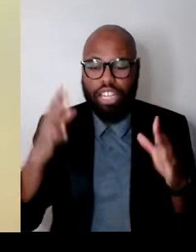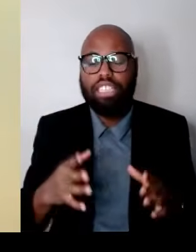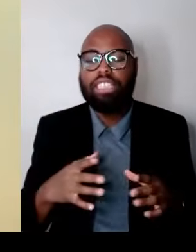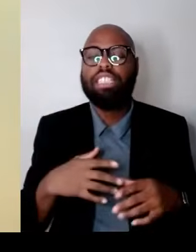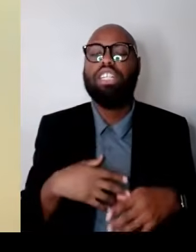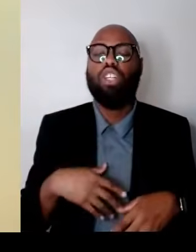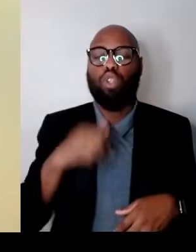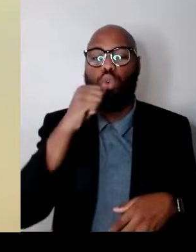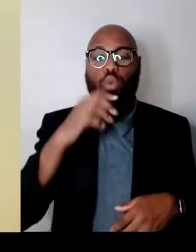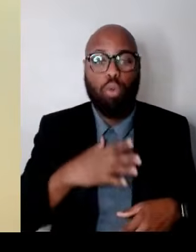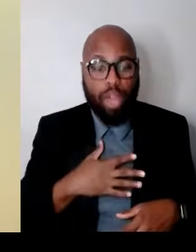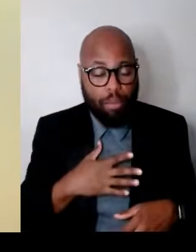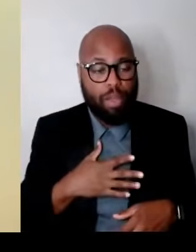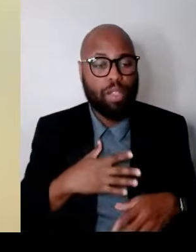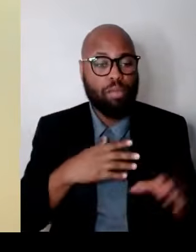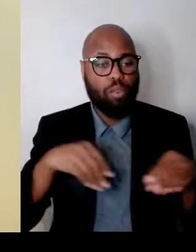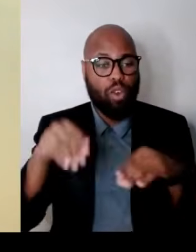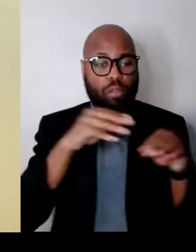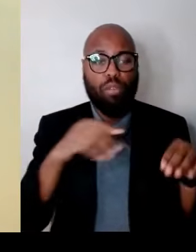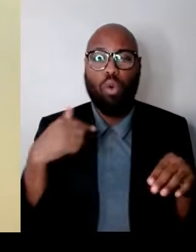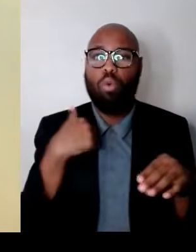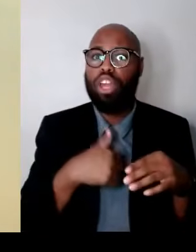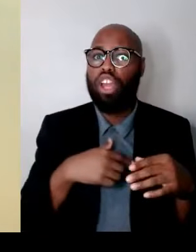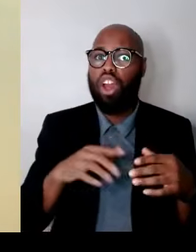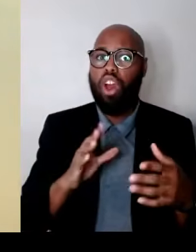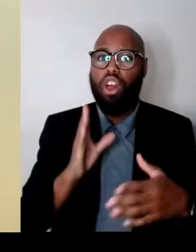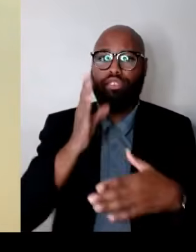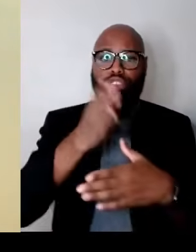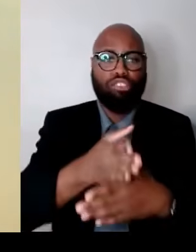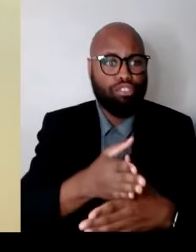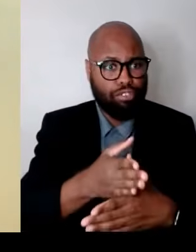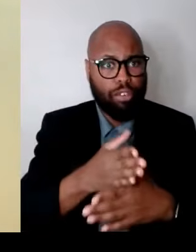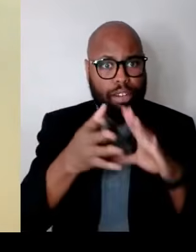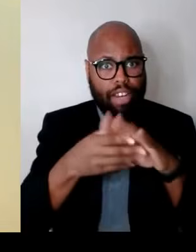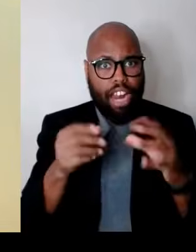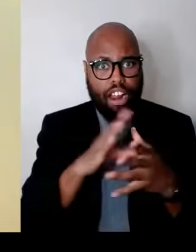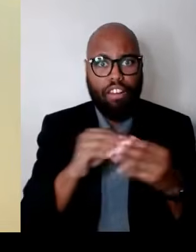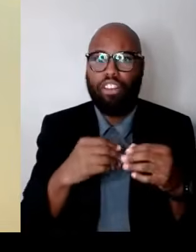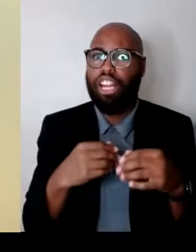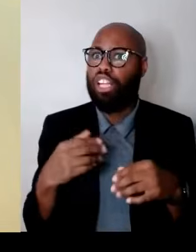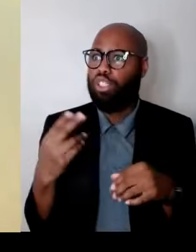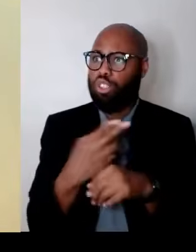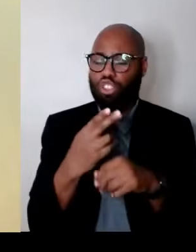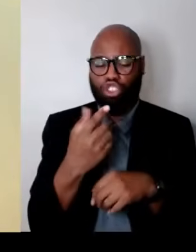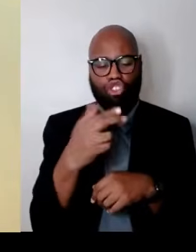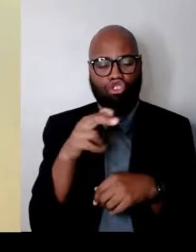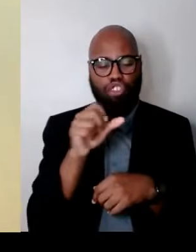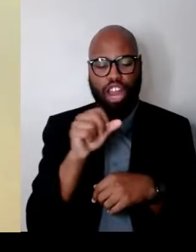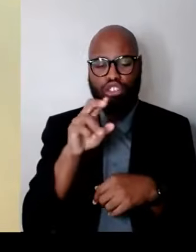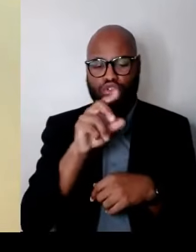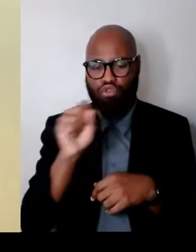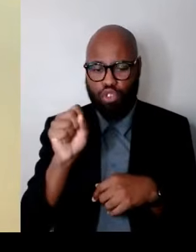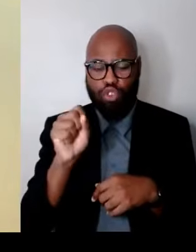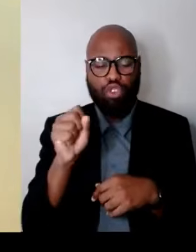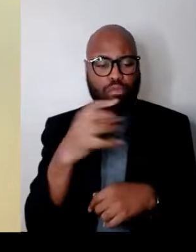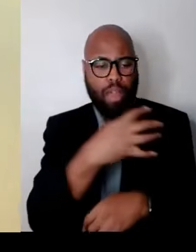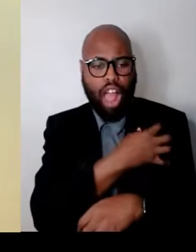and we're exercising that grassroots' political power that can bring about structural changes. And Deb Halaand,